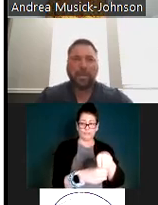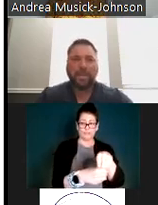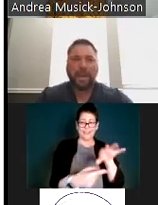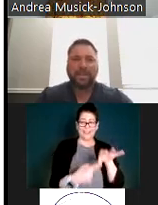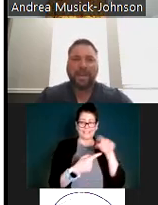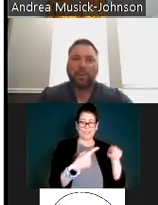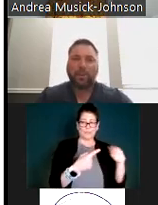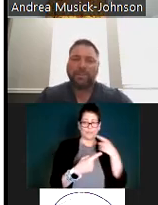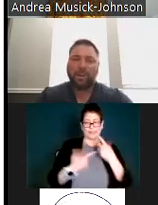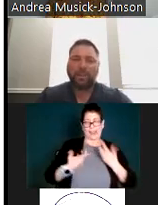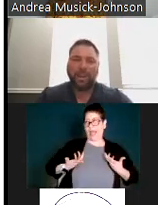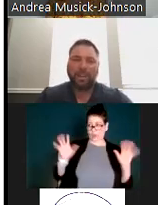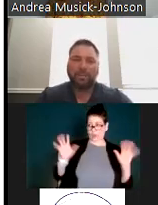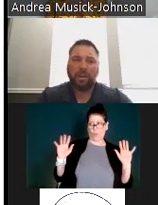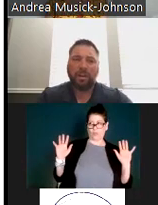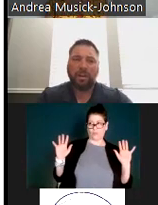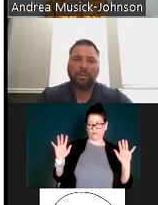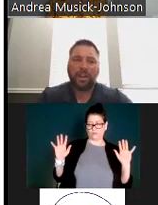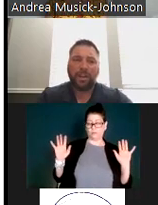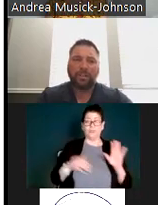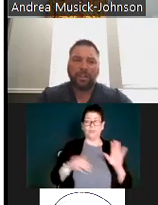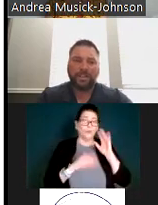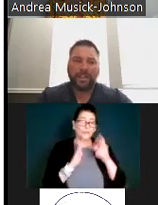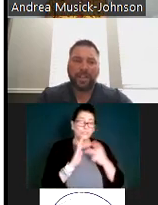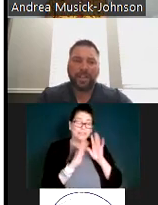That means they will receive a notification, an automated notification of custody status change,